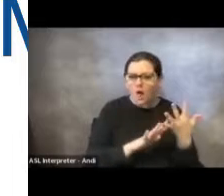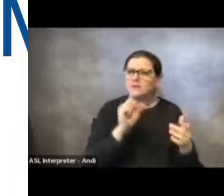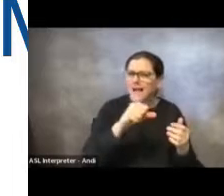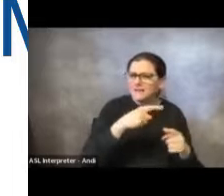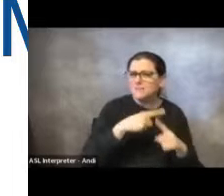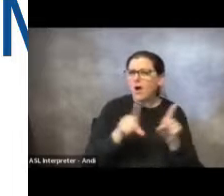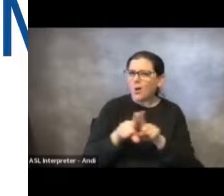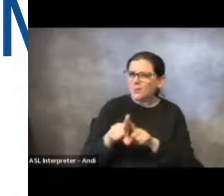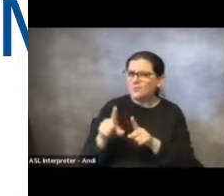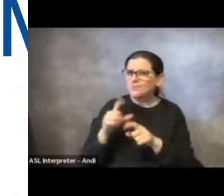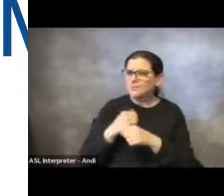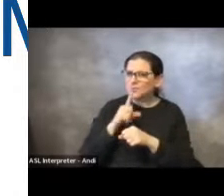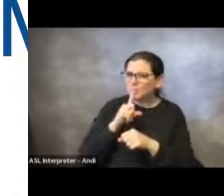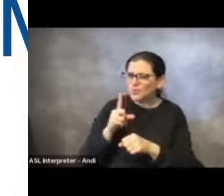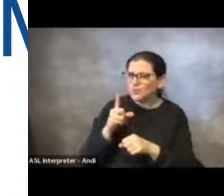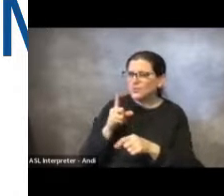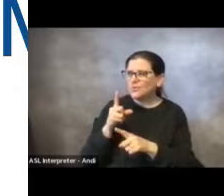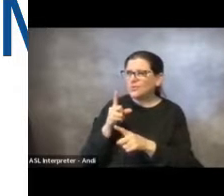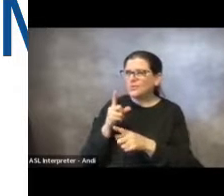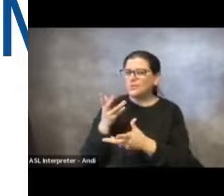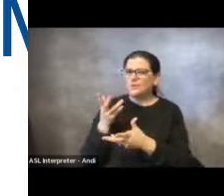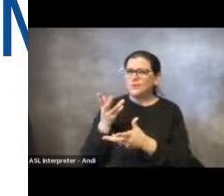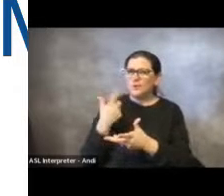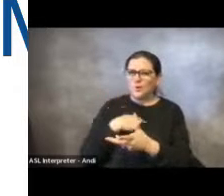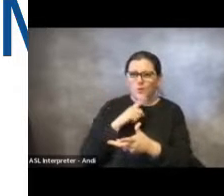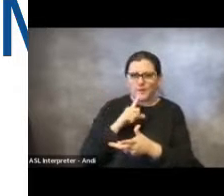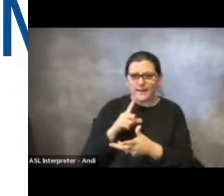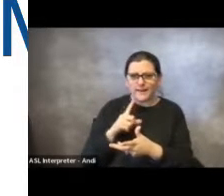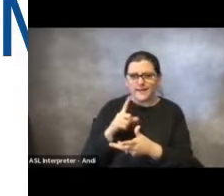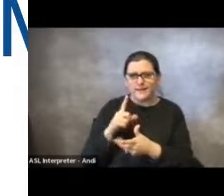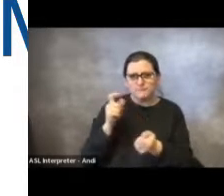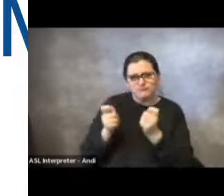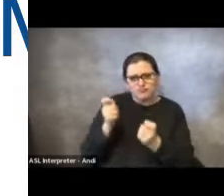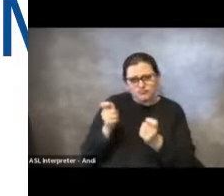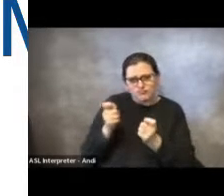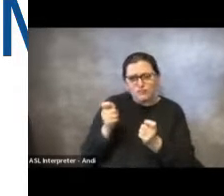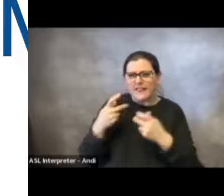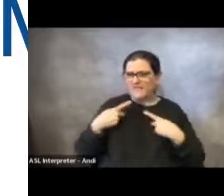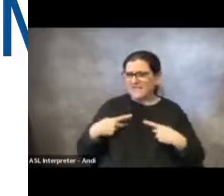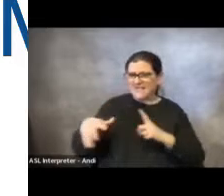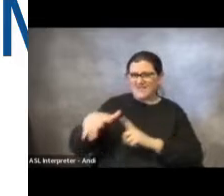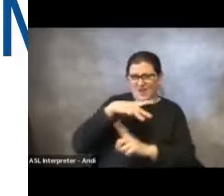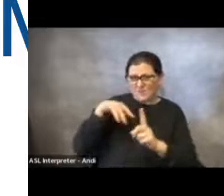making sure that we're really modifying even just the physical environment. If we're talking